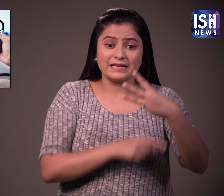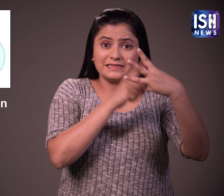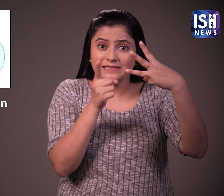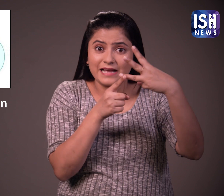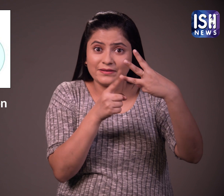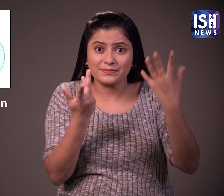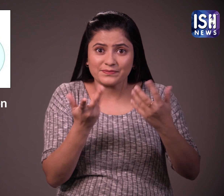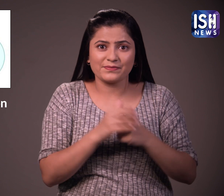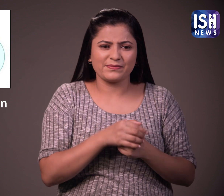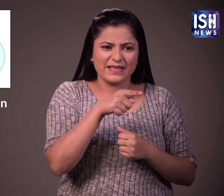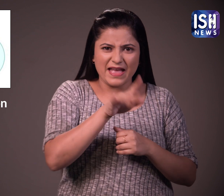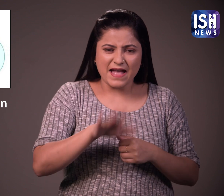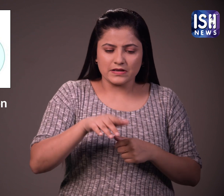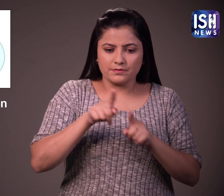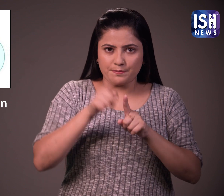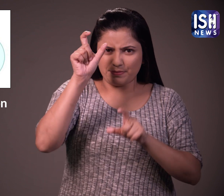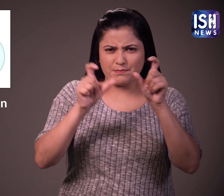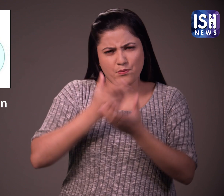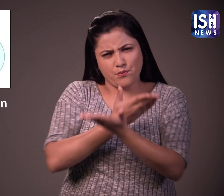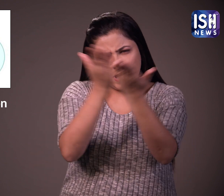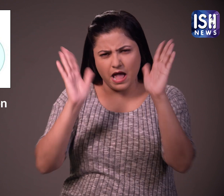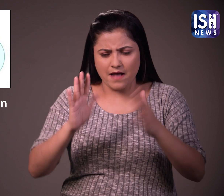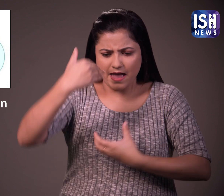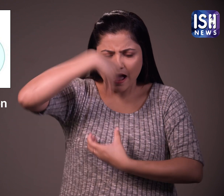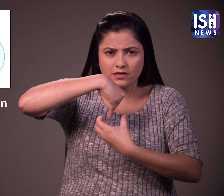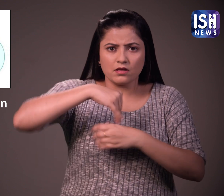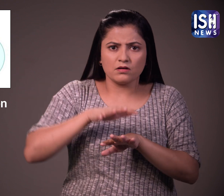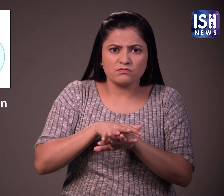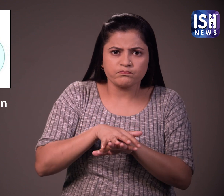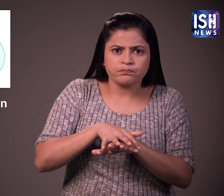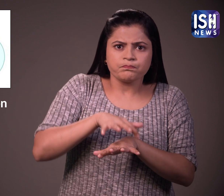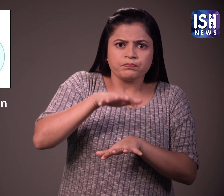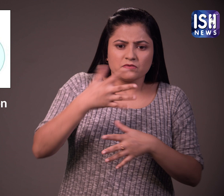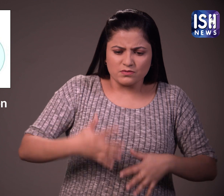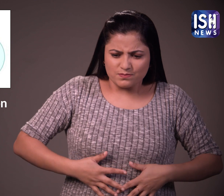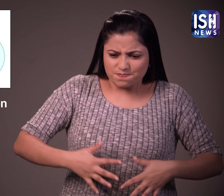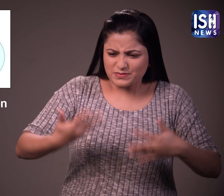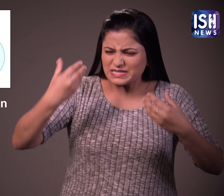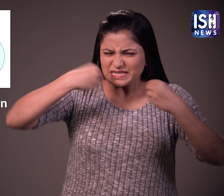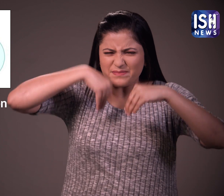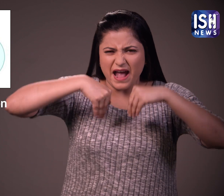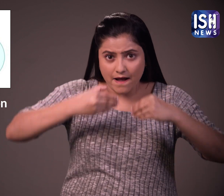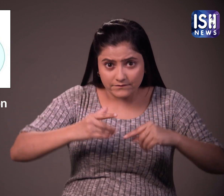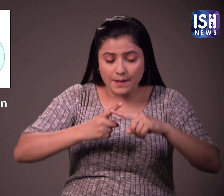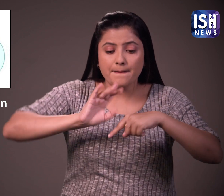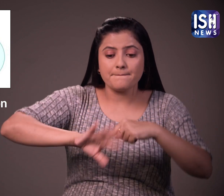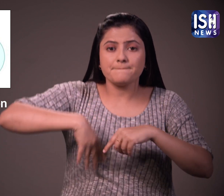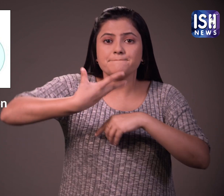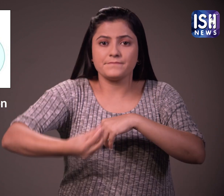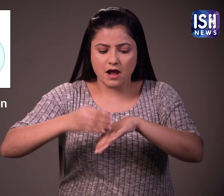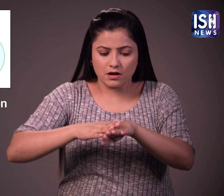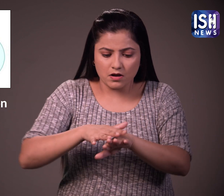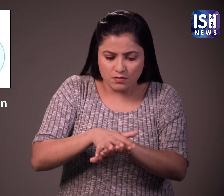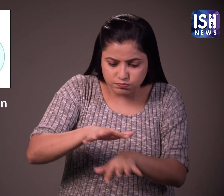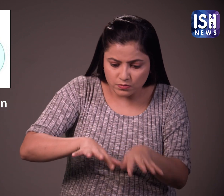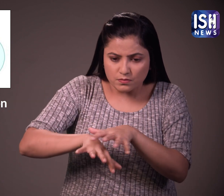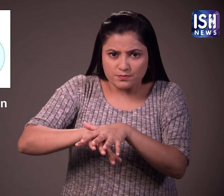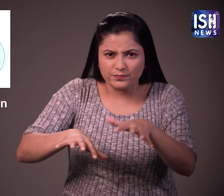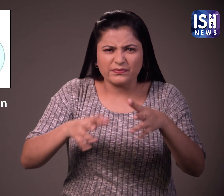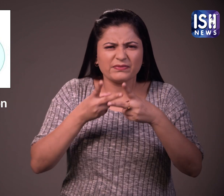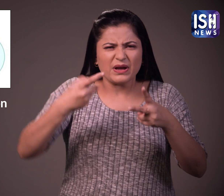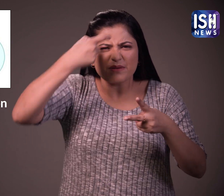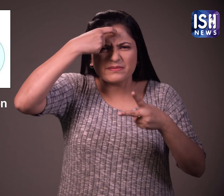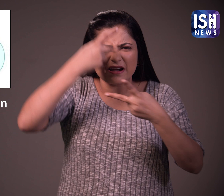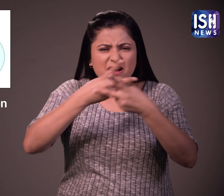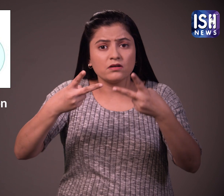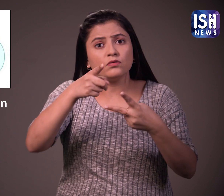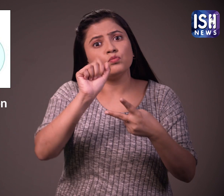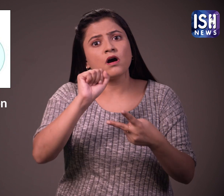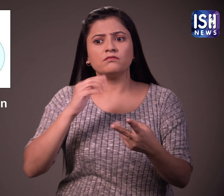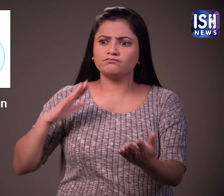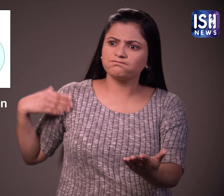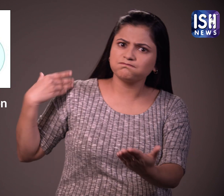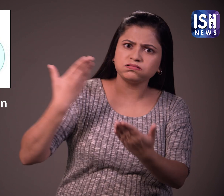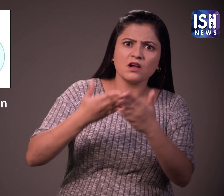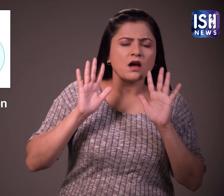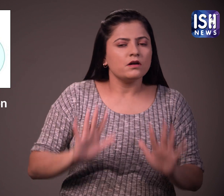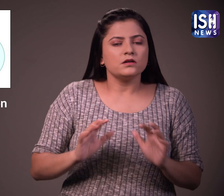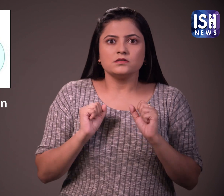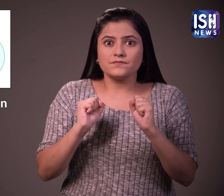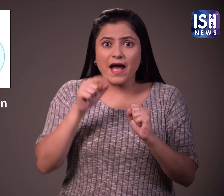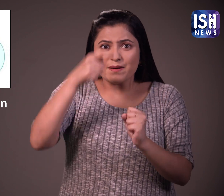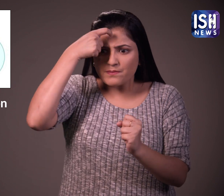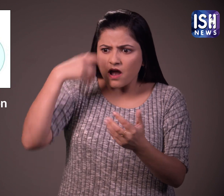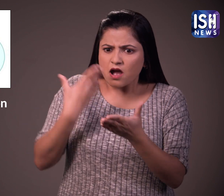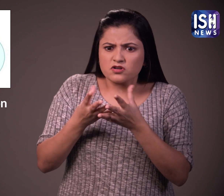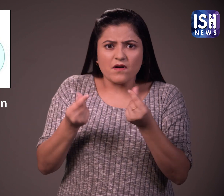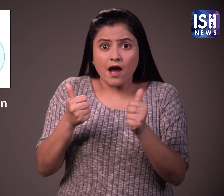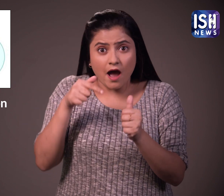3. Many people suffer from long-term inflammation in the body which lead to swellings outside the body as well.